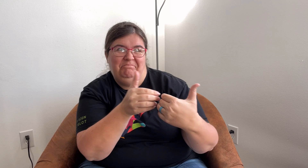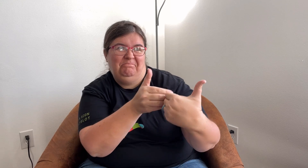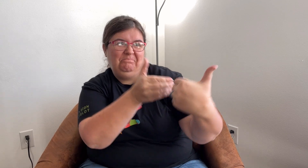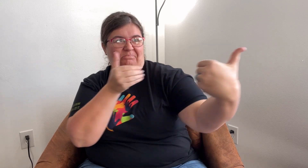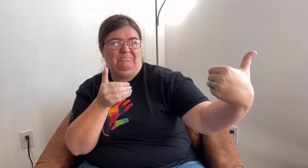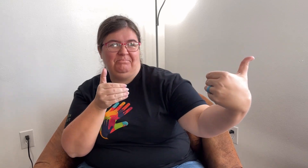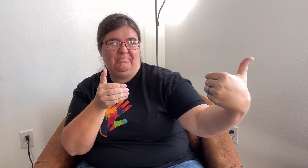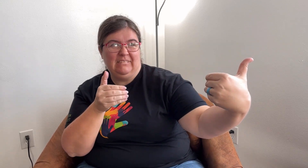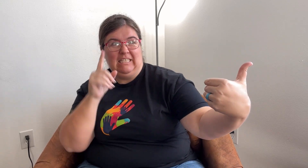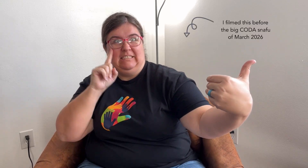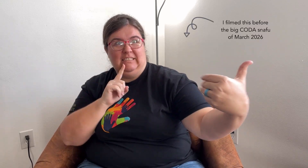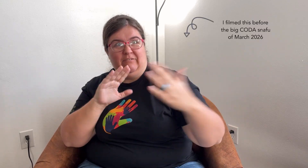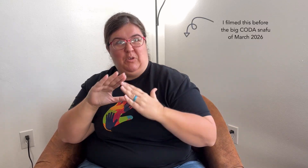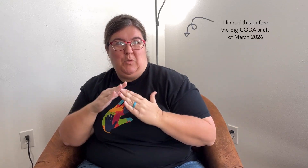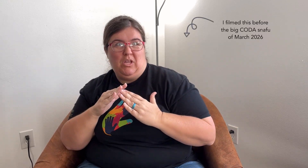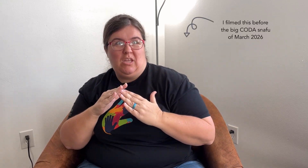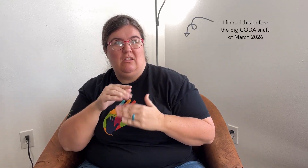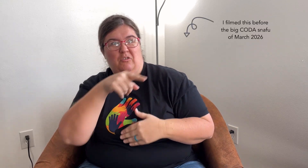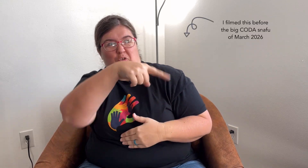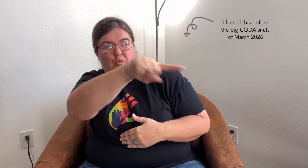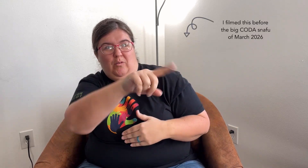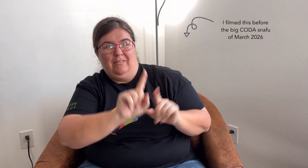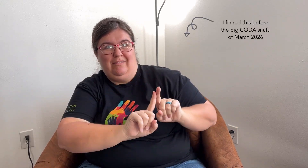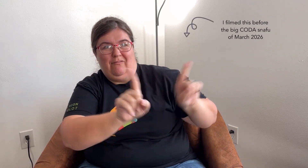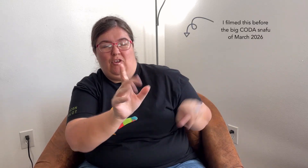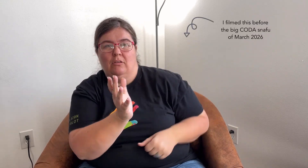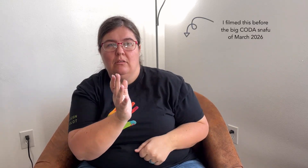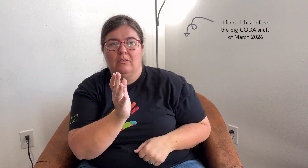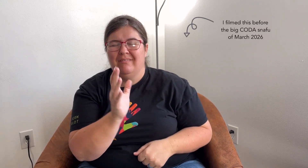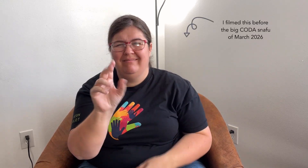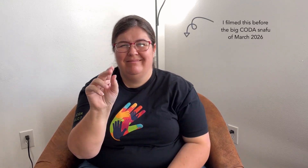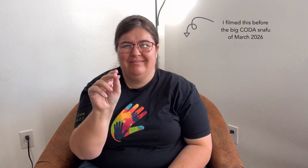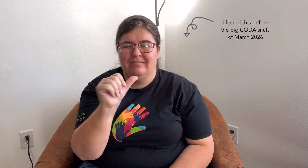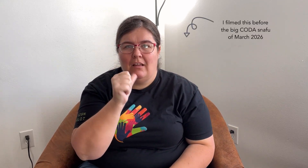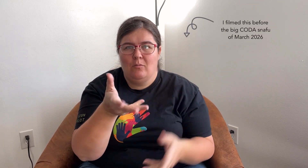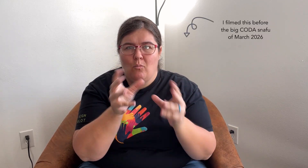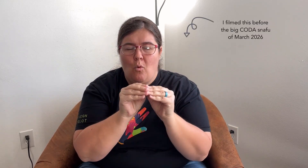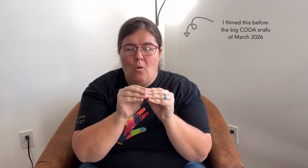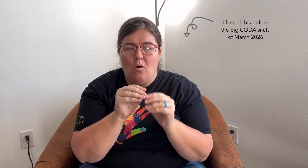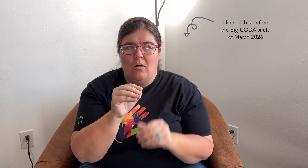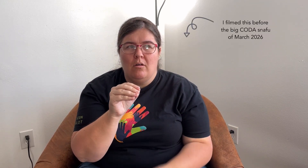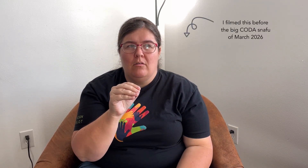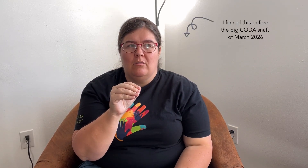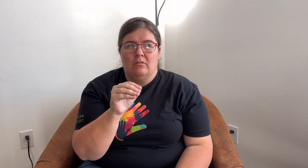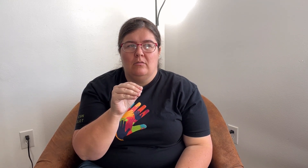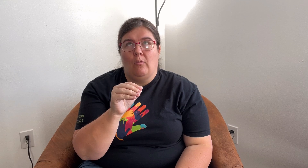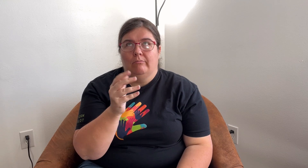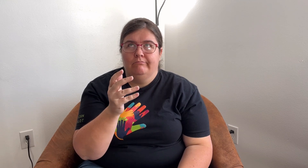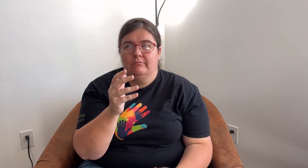they're not outsiders. "We're the Deaf community and you're not." That's not happening anymore.